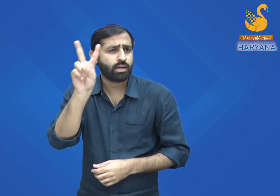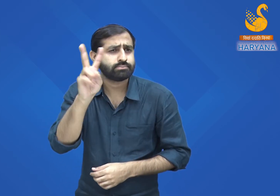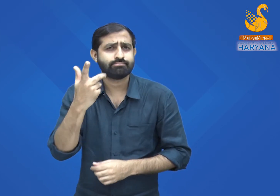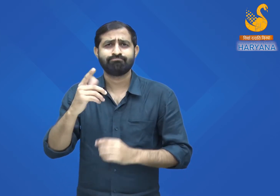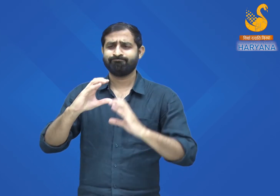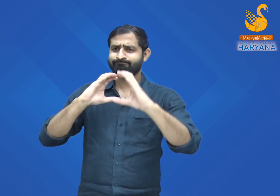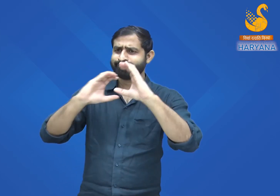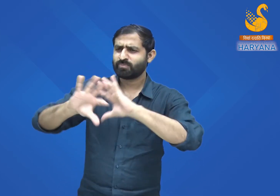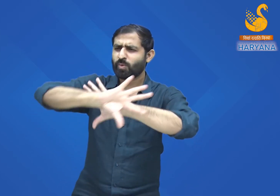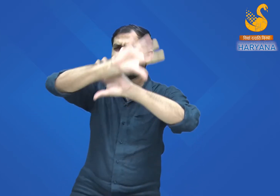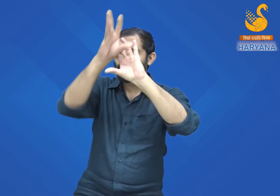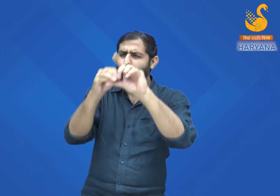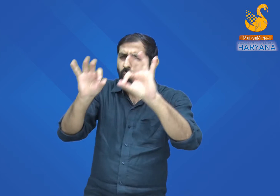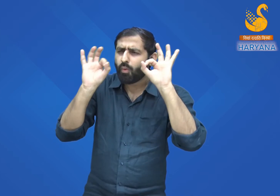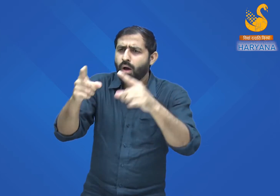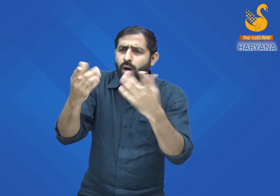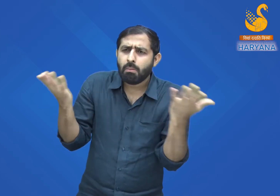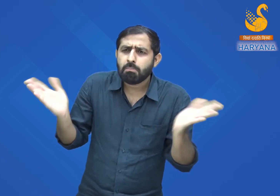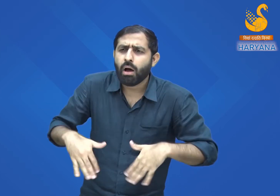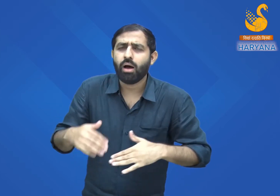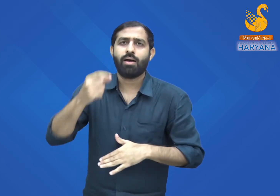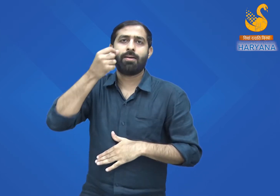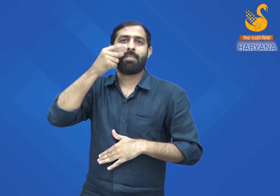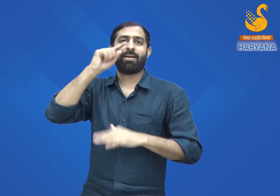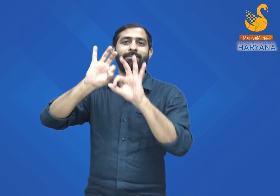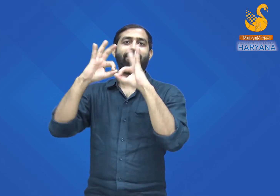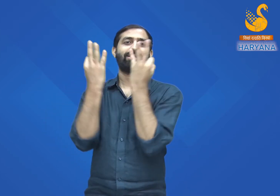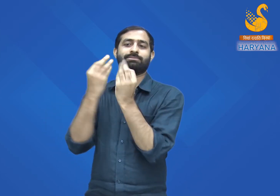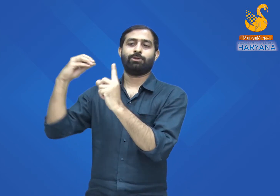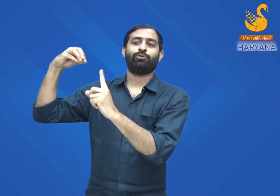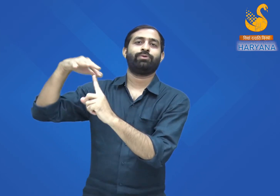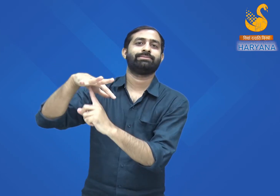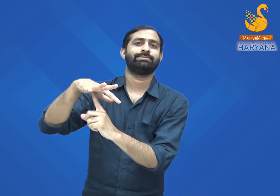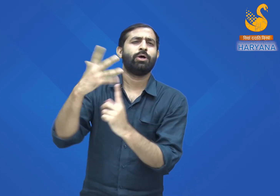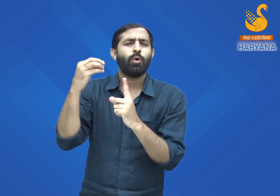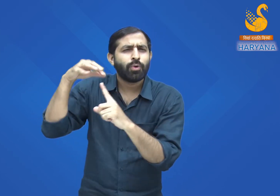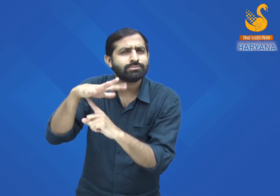and thinking patterns. Children are influenced by their parents and family members in every manner.